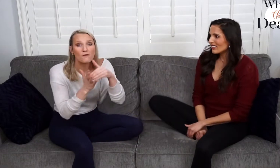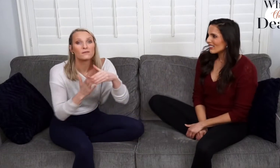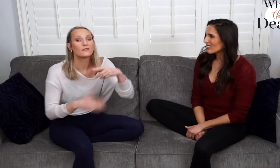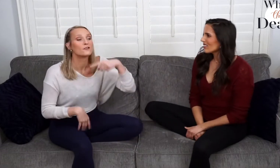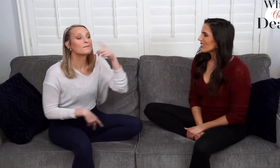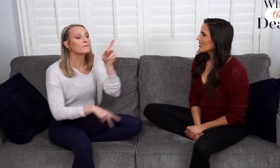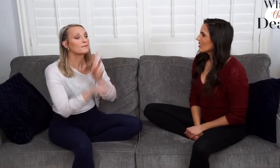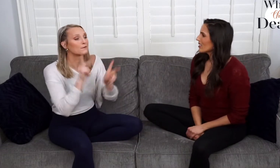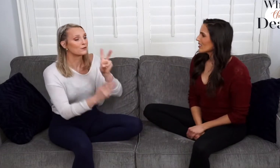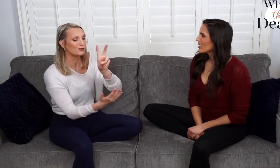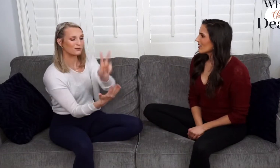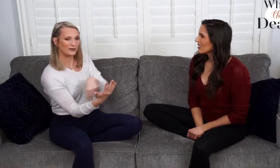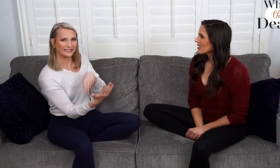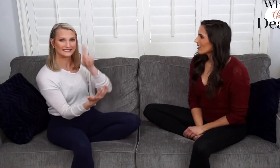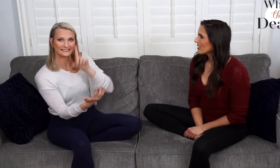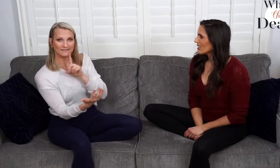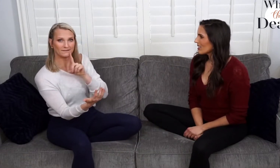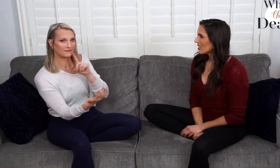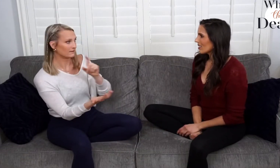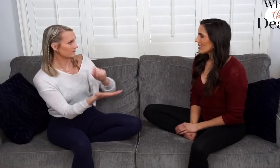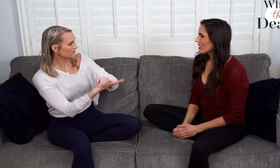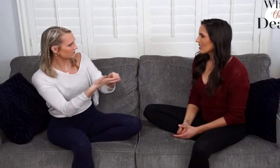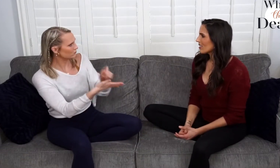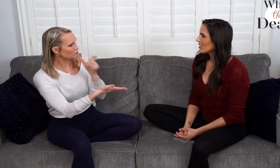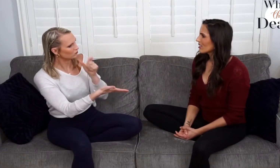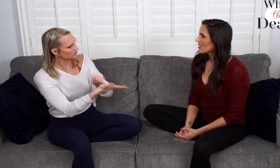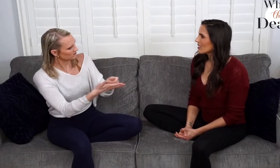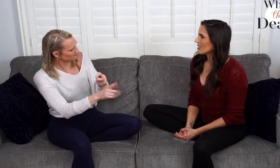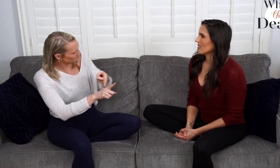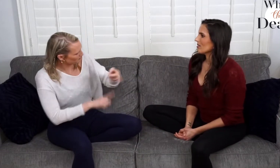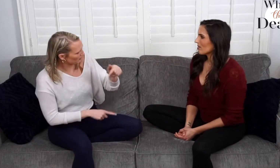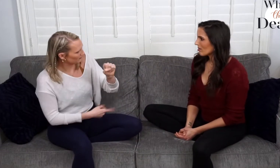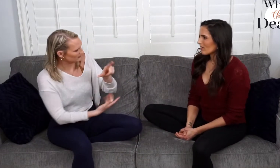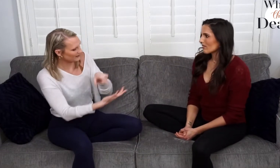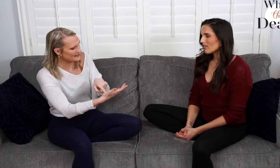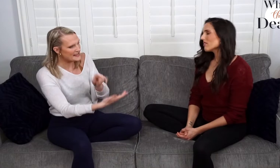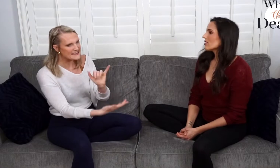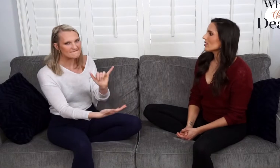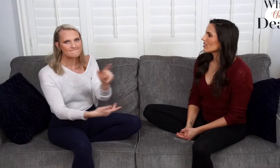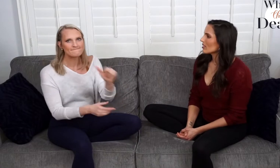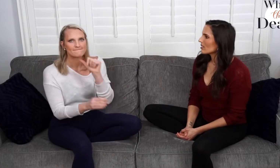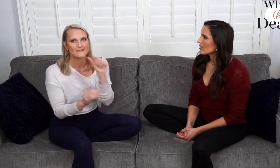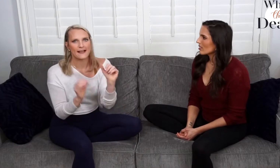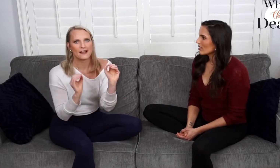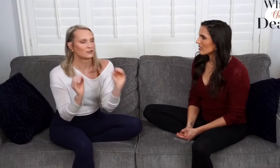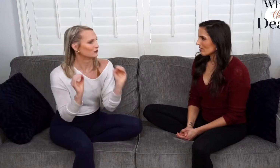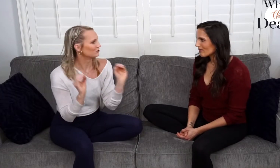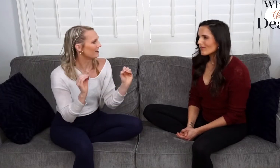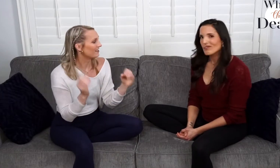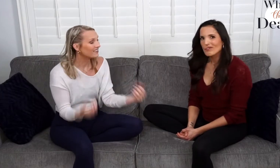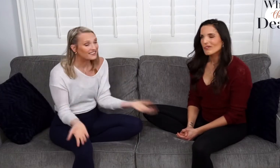Usually when a hearing person reads something that has been written by a Deaf person whose primary language is ASL, they think that they're